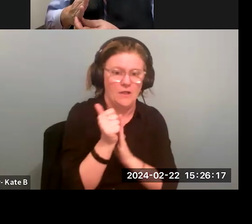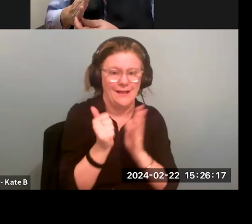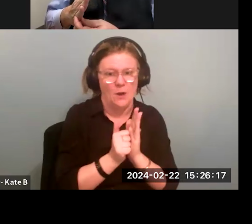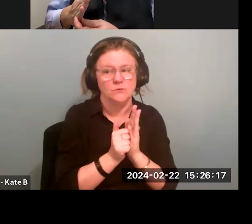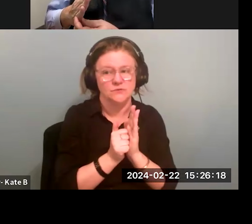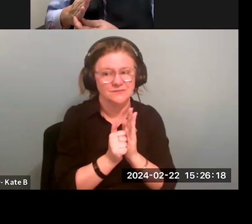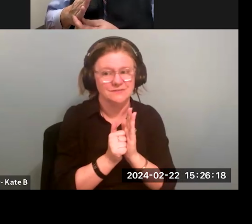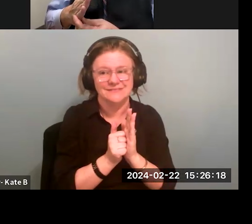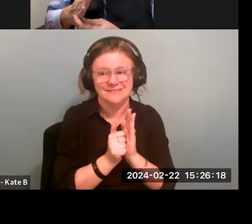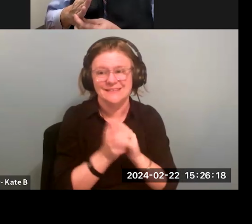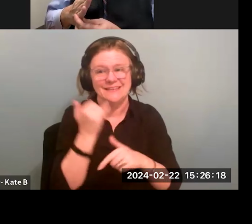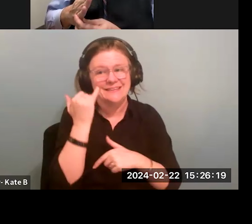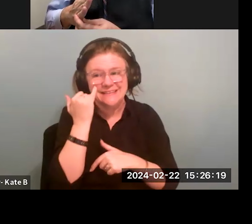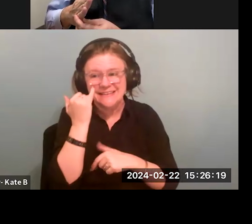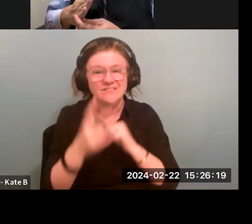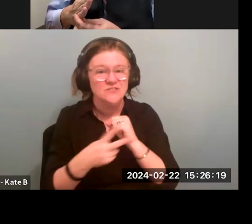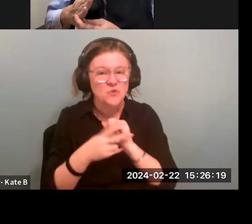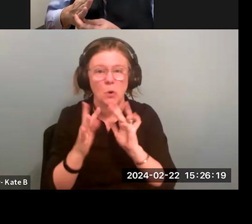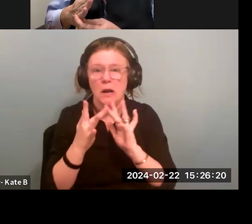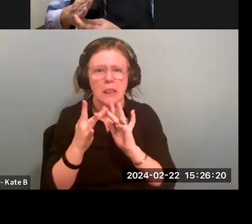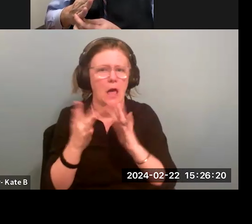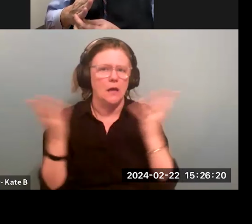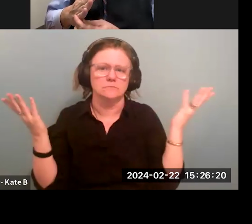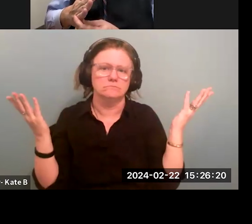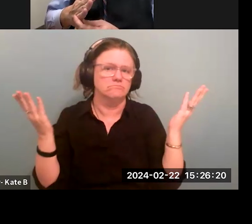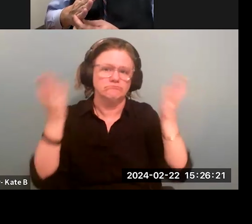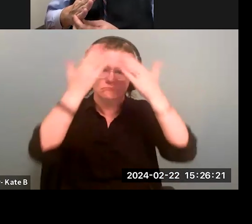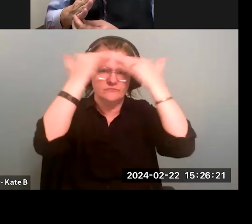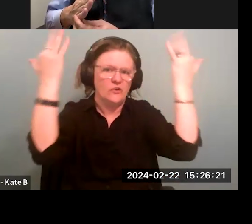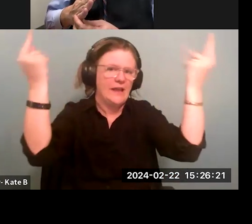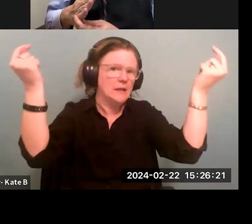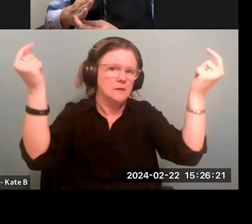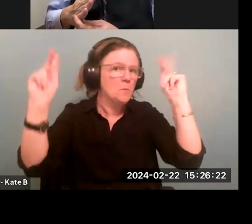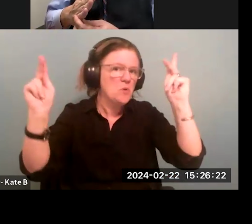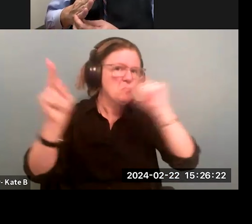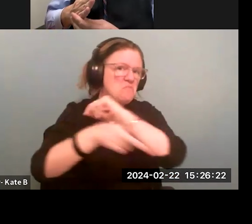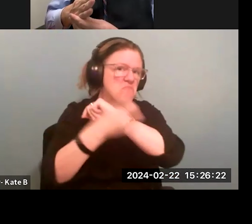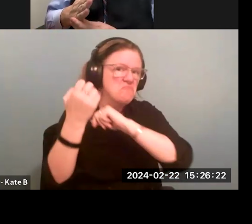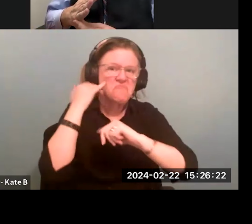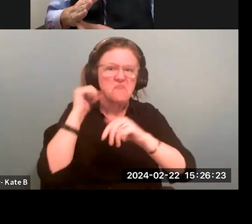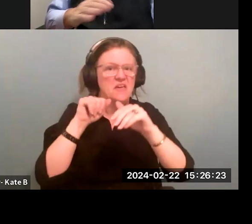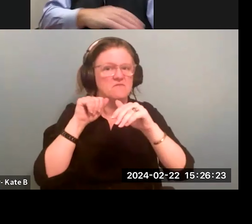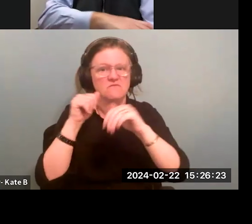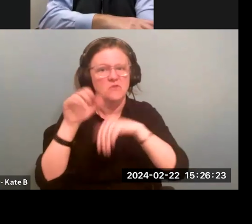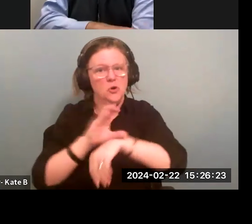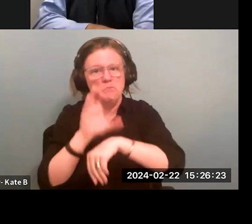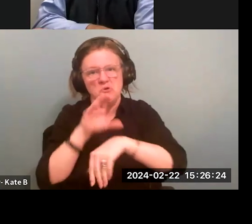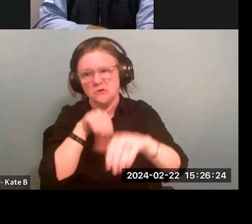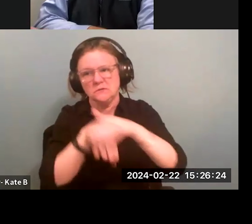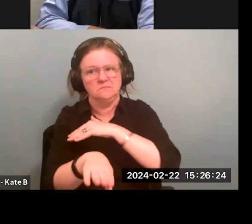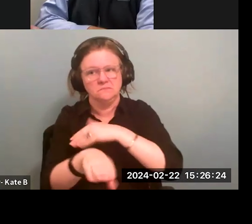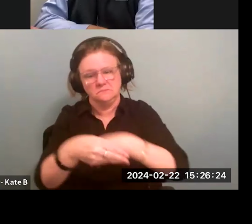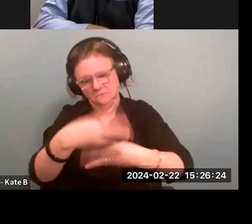because if you have them stored online, they're open. If somebody gets into your computer, they've got access to all of your stuff.